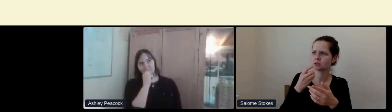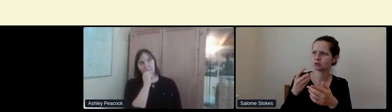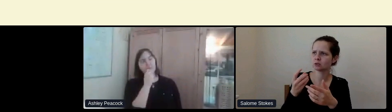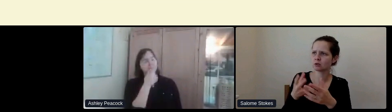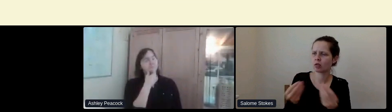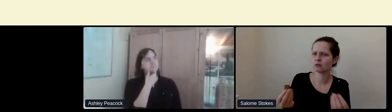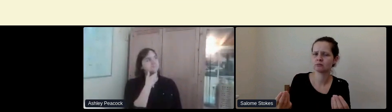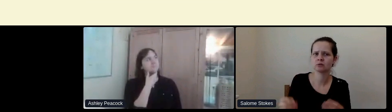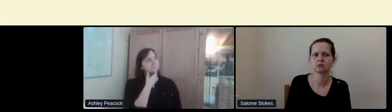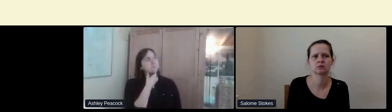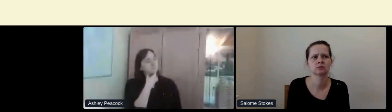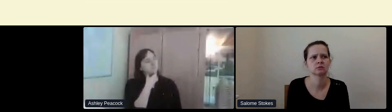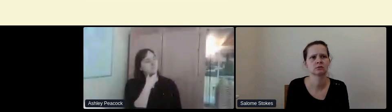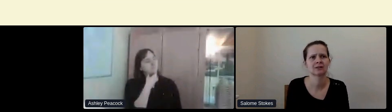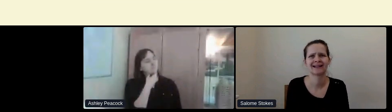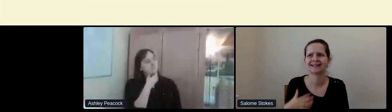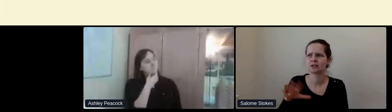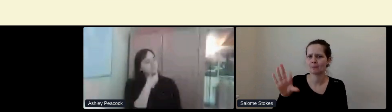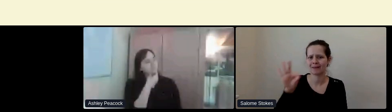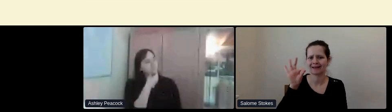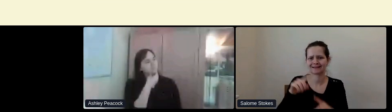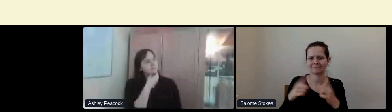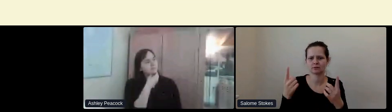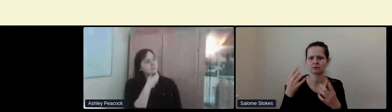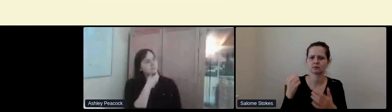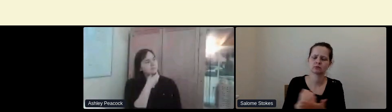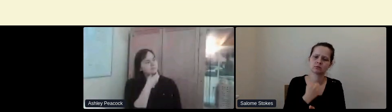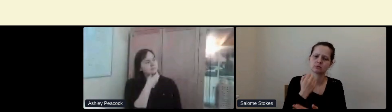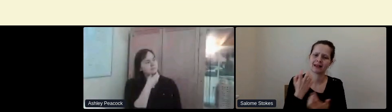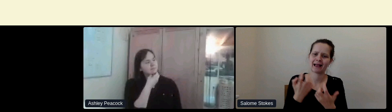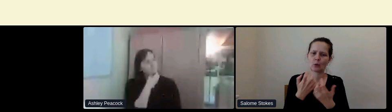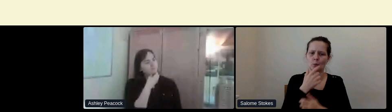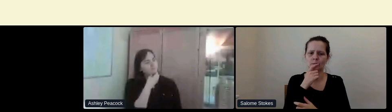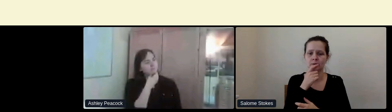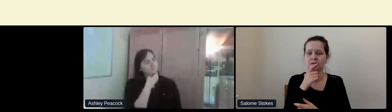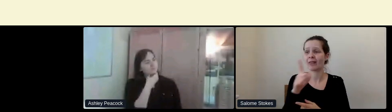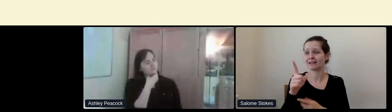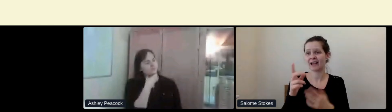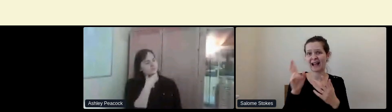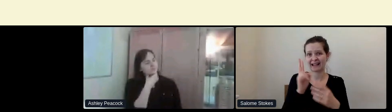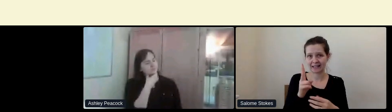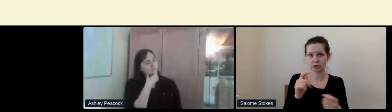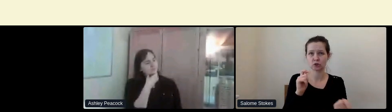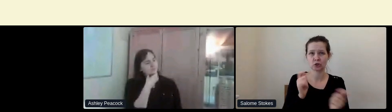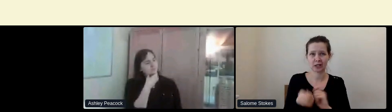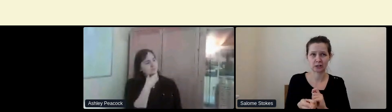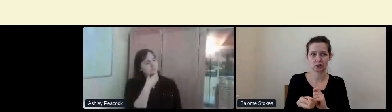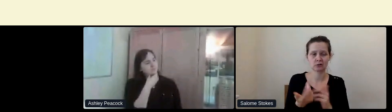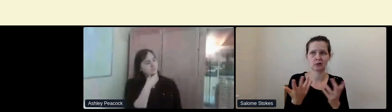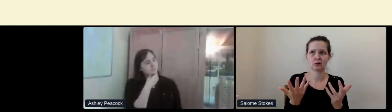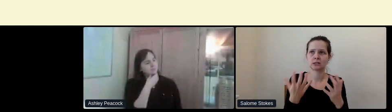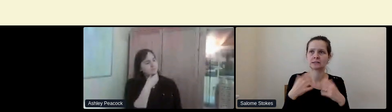and I'm don't react well to the unexpected change. It's stressing me out a bit more